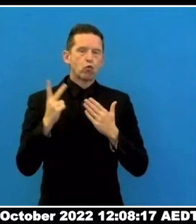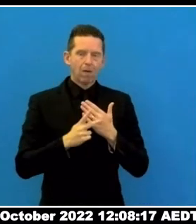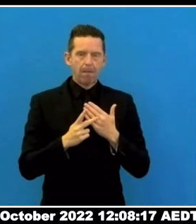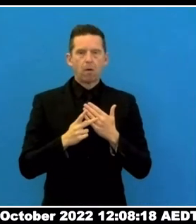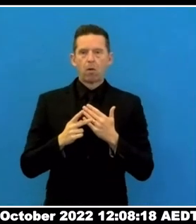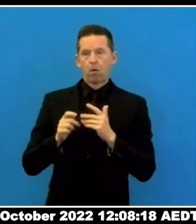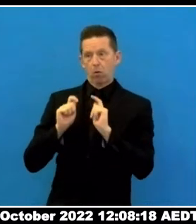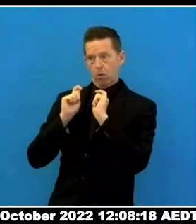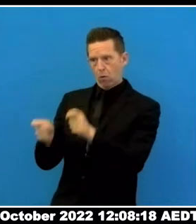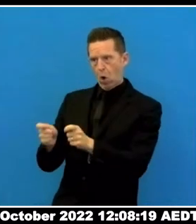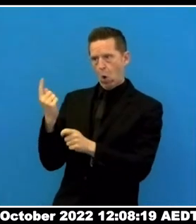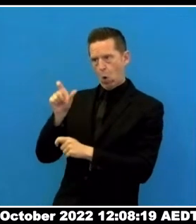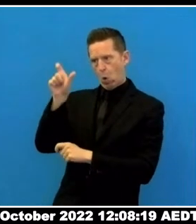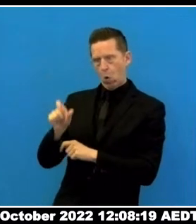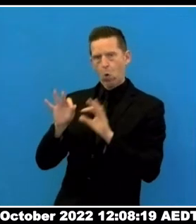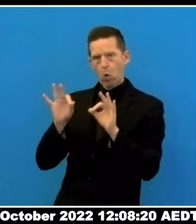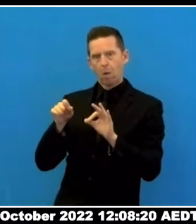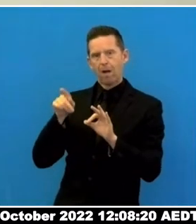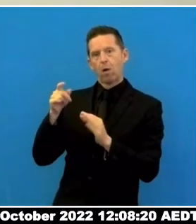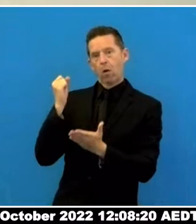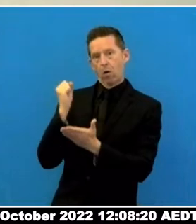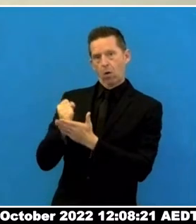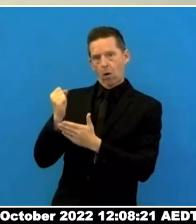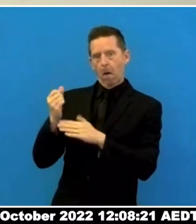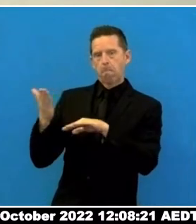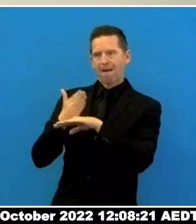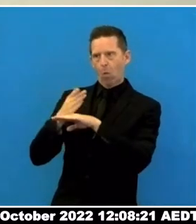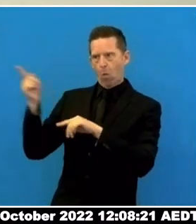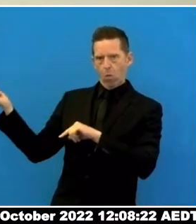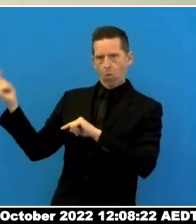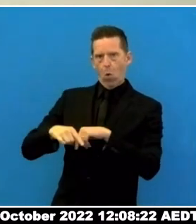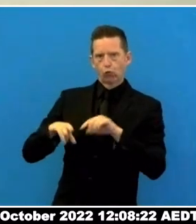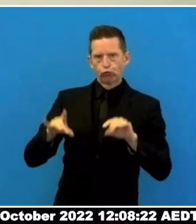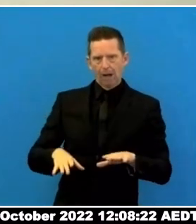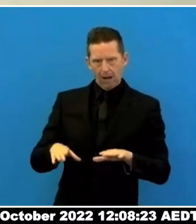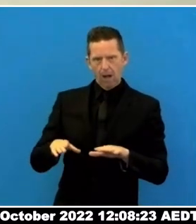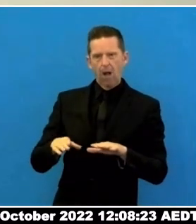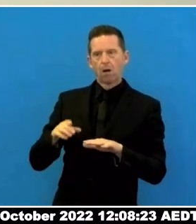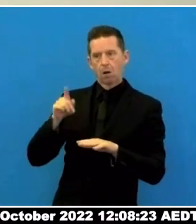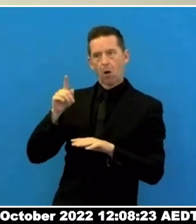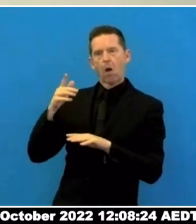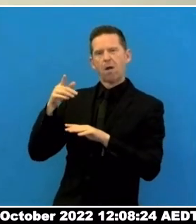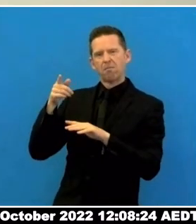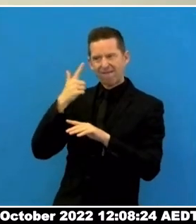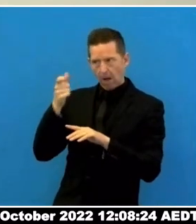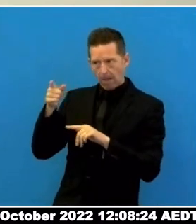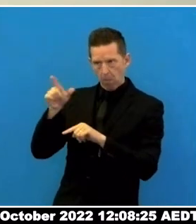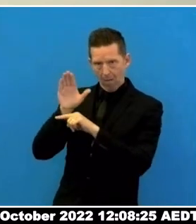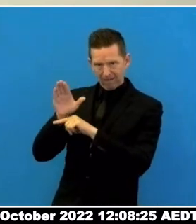who are granted refugee visas offshore with a humanitarian program. So they are identified offshore and they are brought into Australia